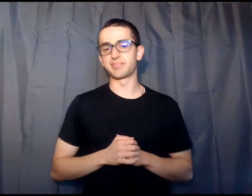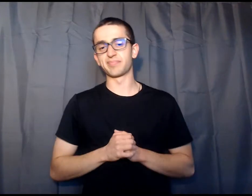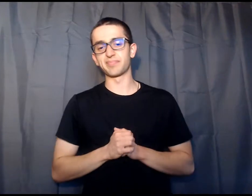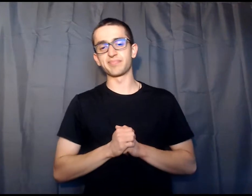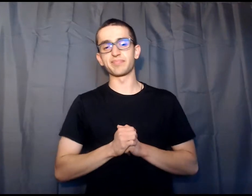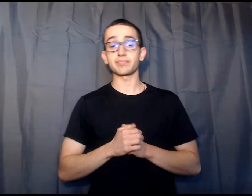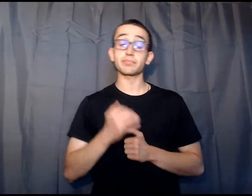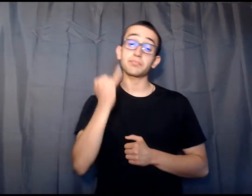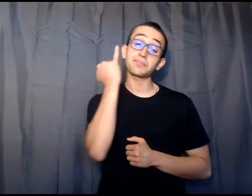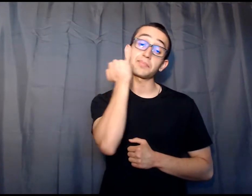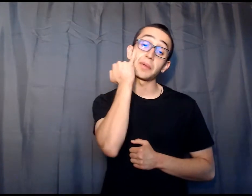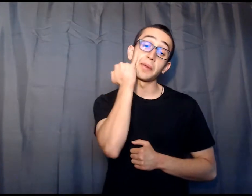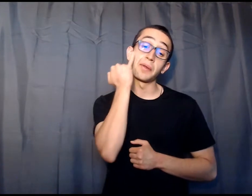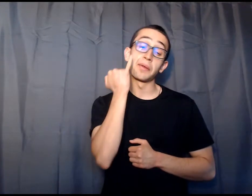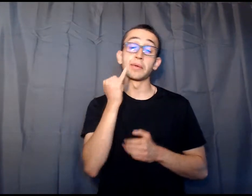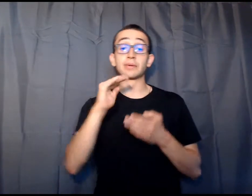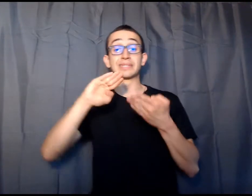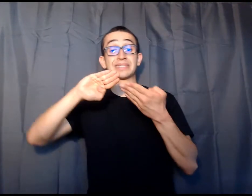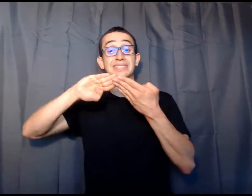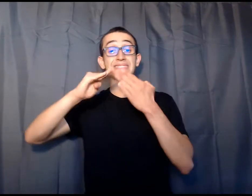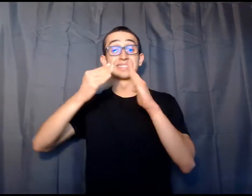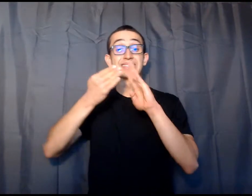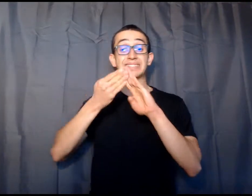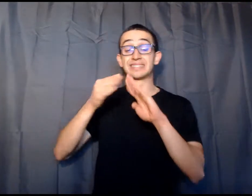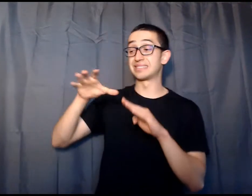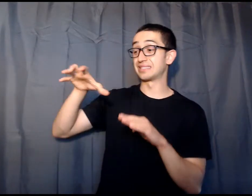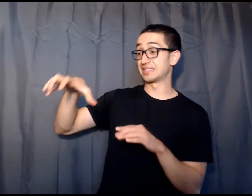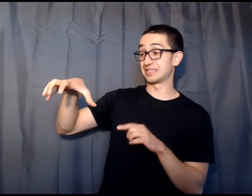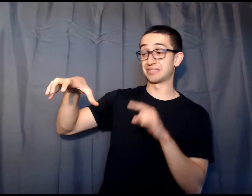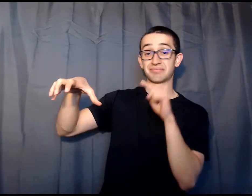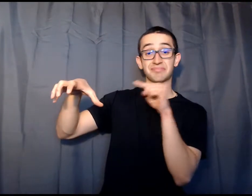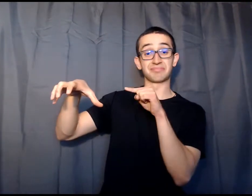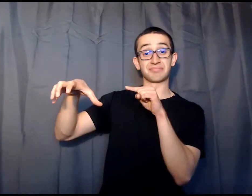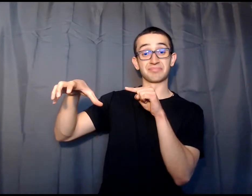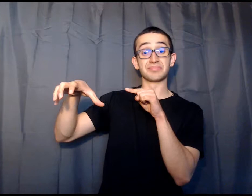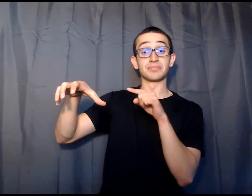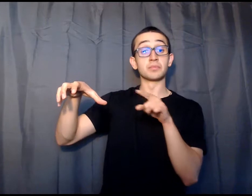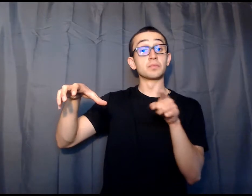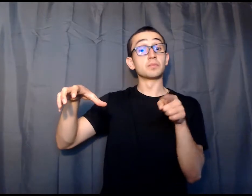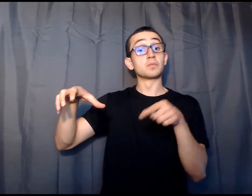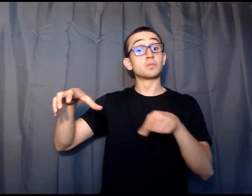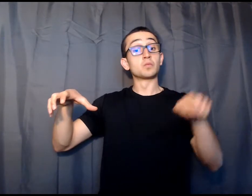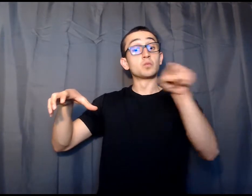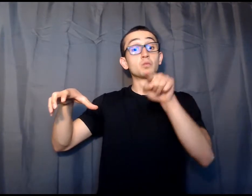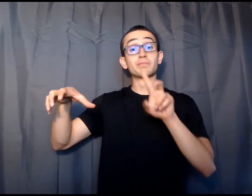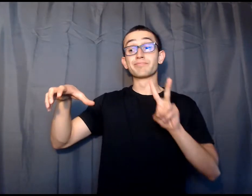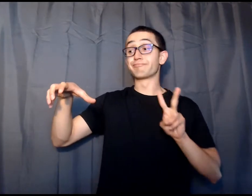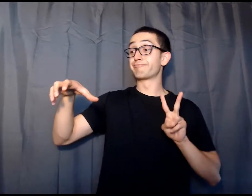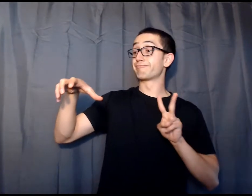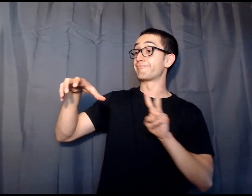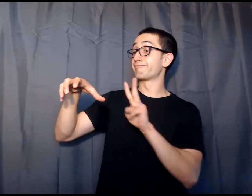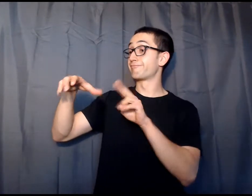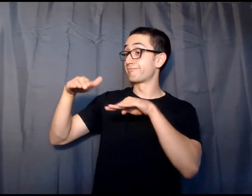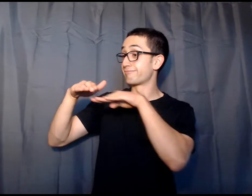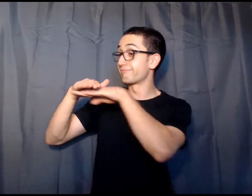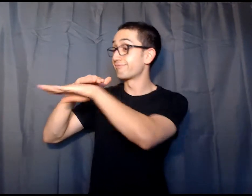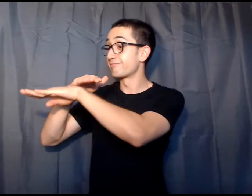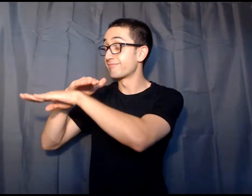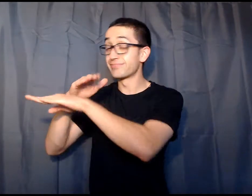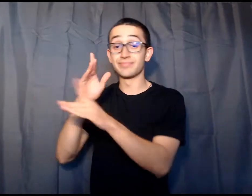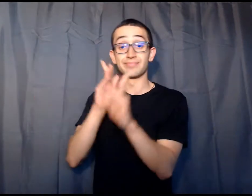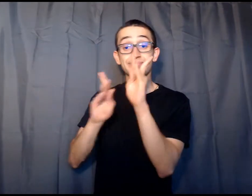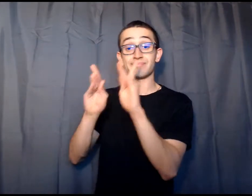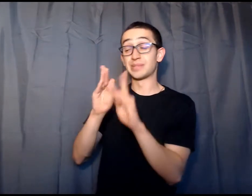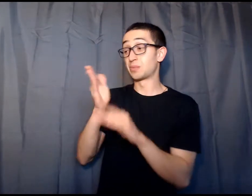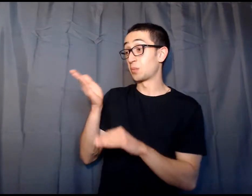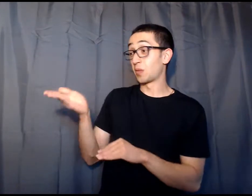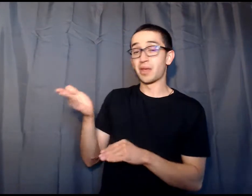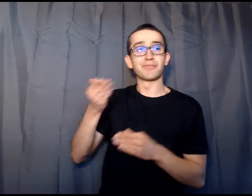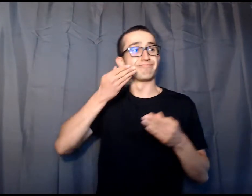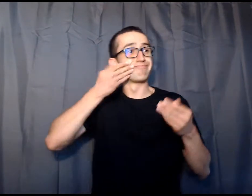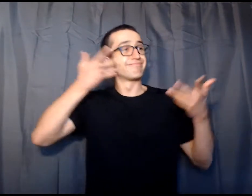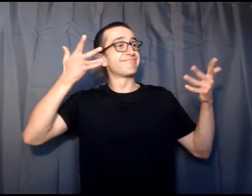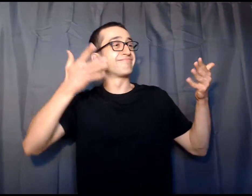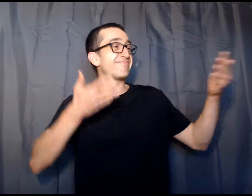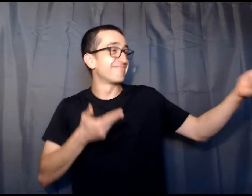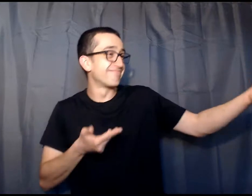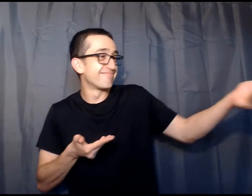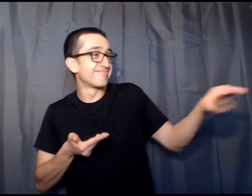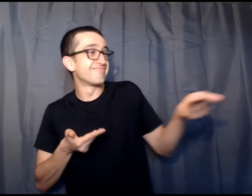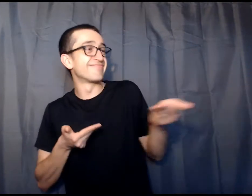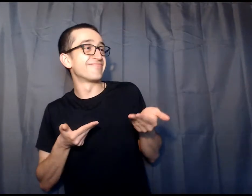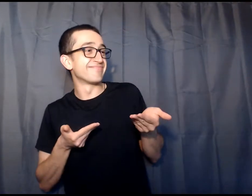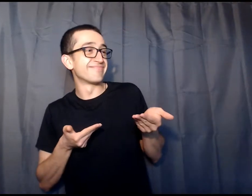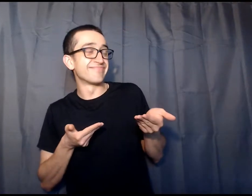Whatever town you enter and they welcome you,